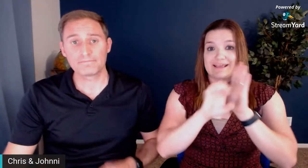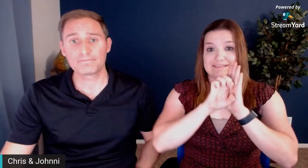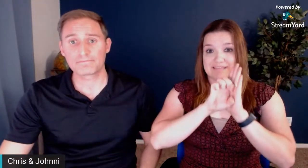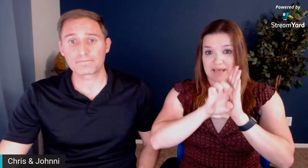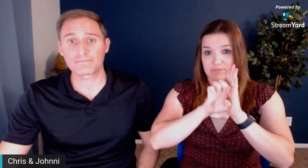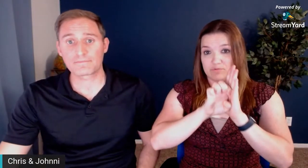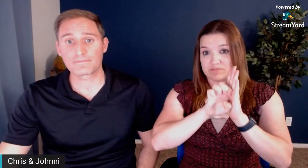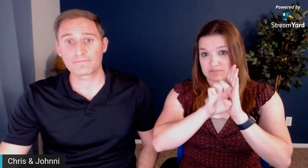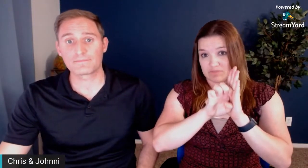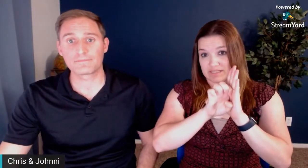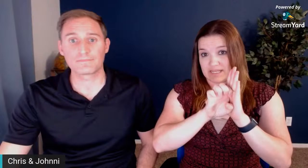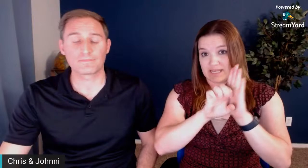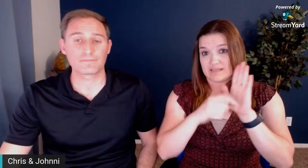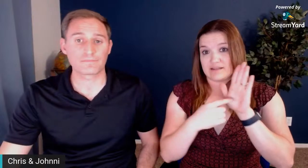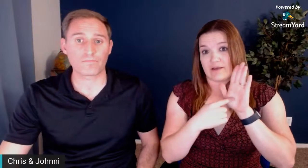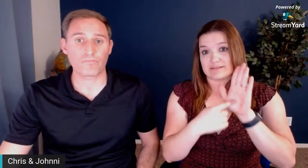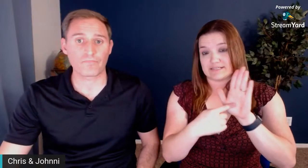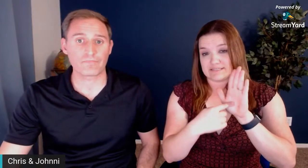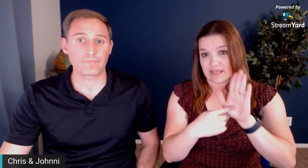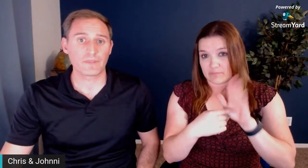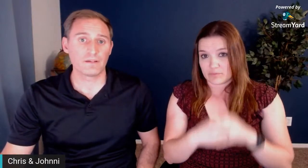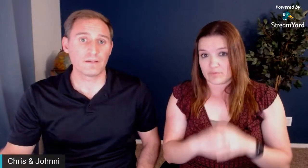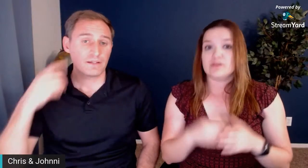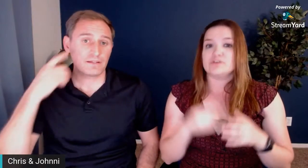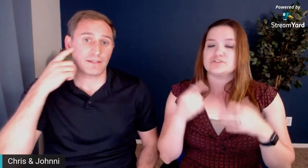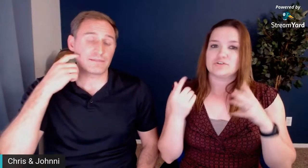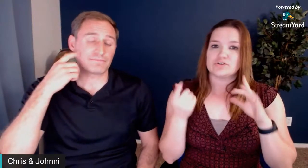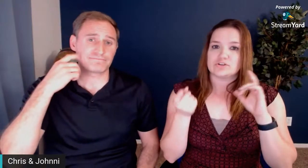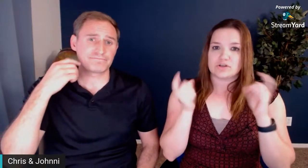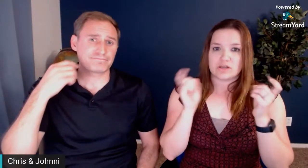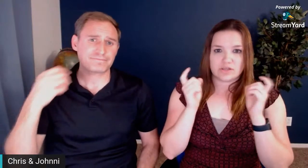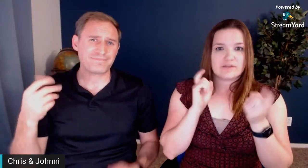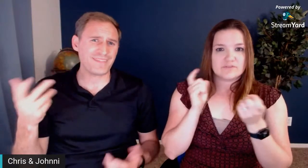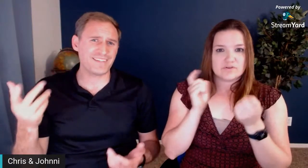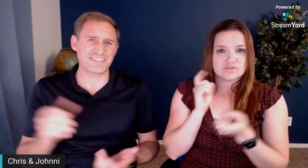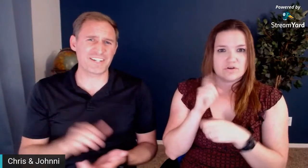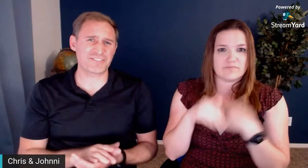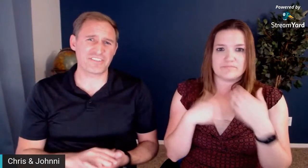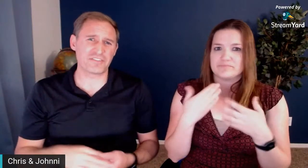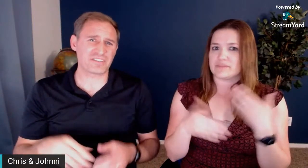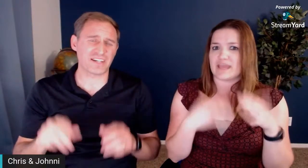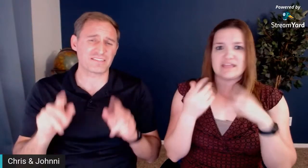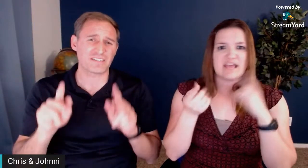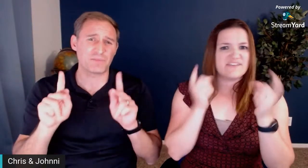example was with an e now it's example so there are a lot of those there's hundreds of those signs